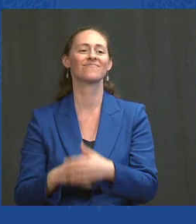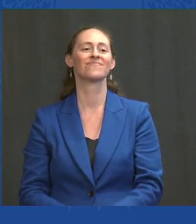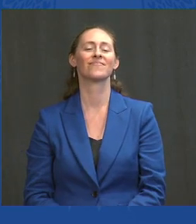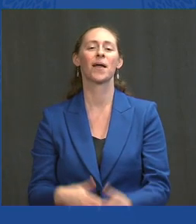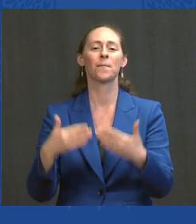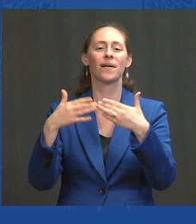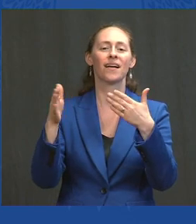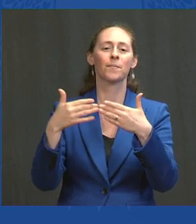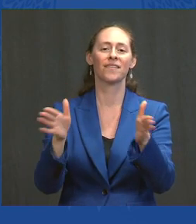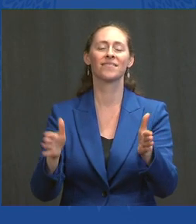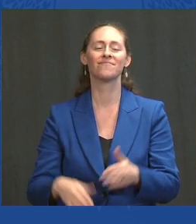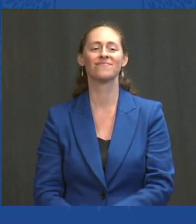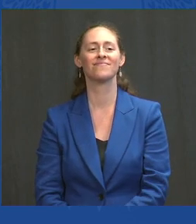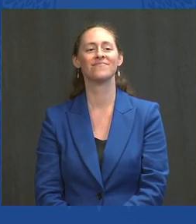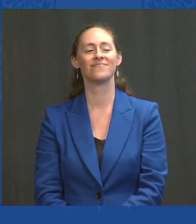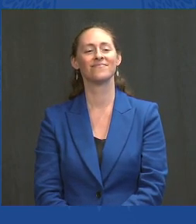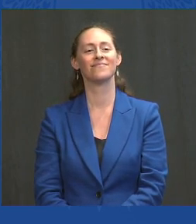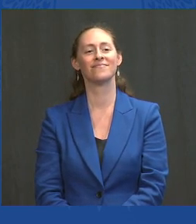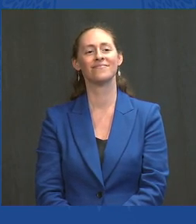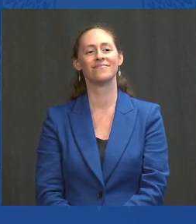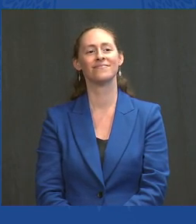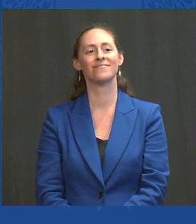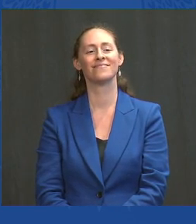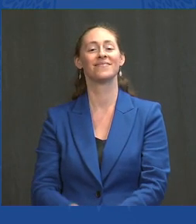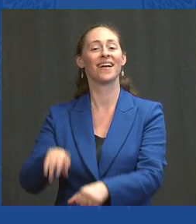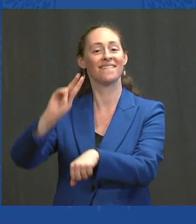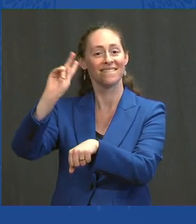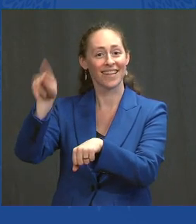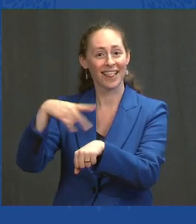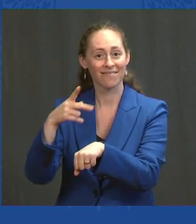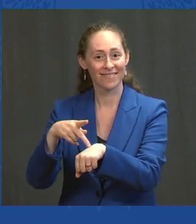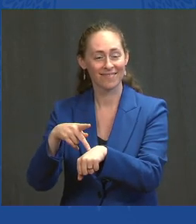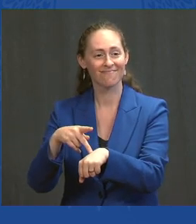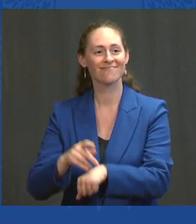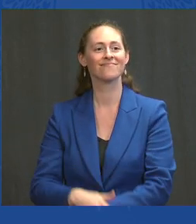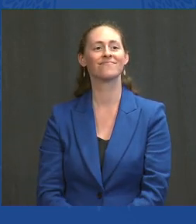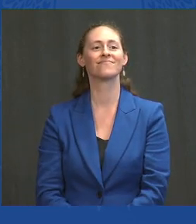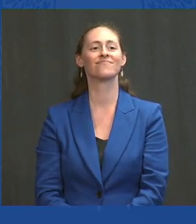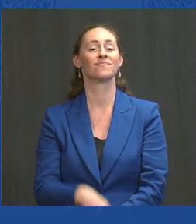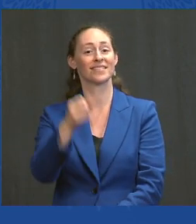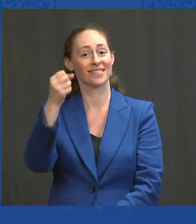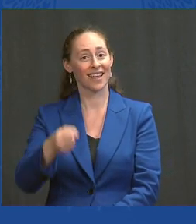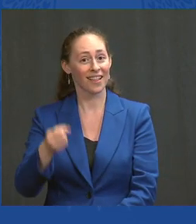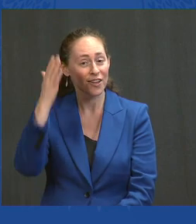Philippines, South Korea, and the United Kingdom.